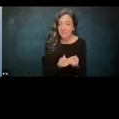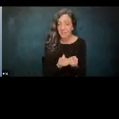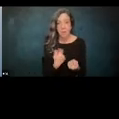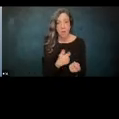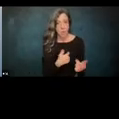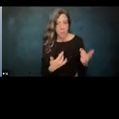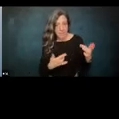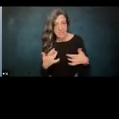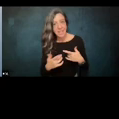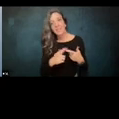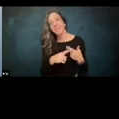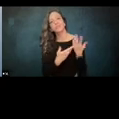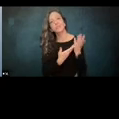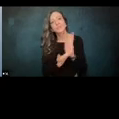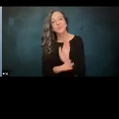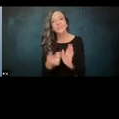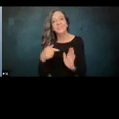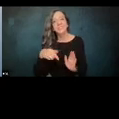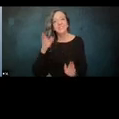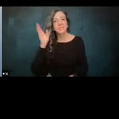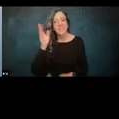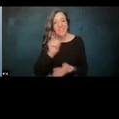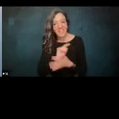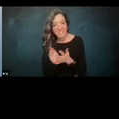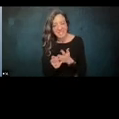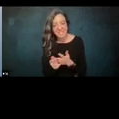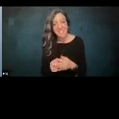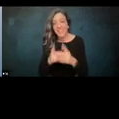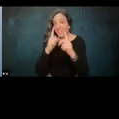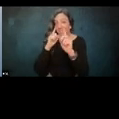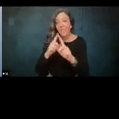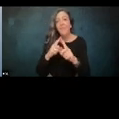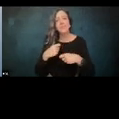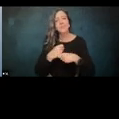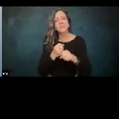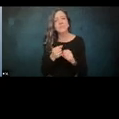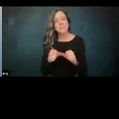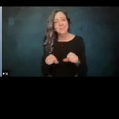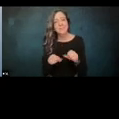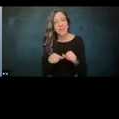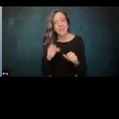forward this webinar series. Our goal is to create space where families of children and